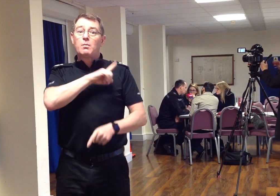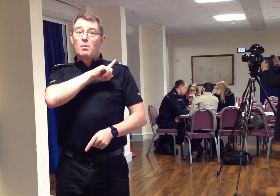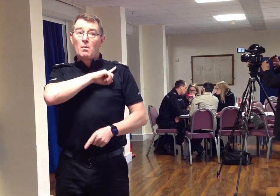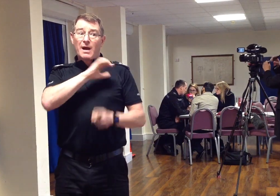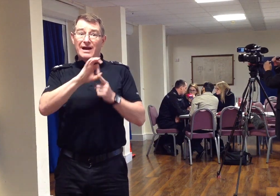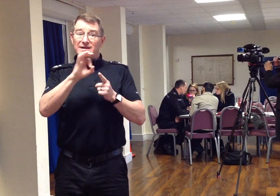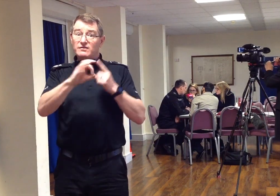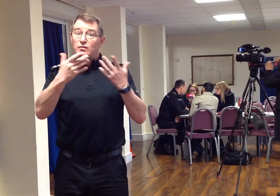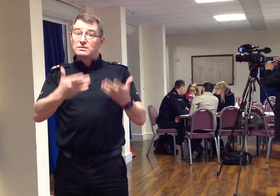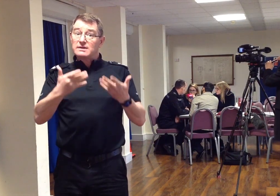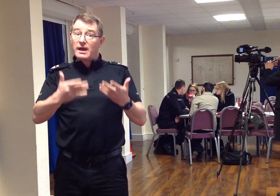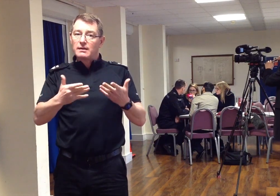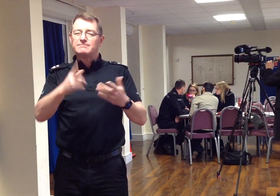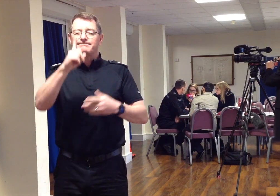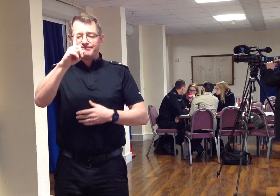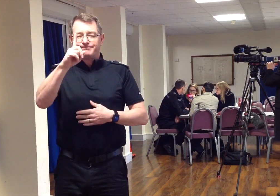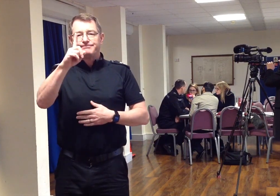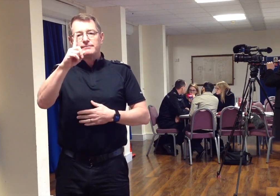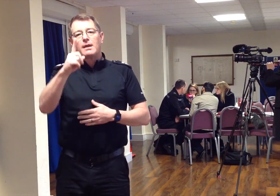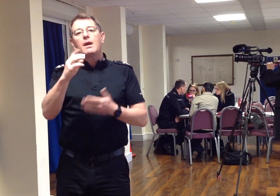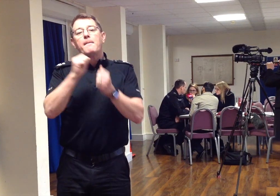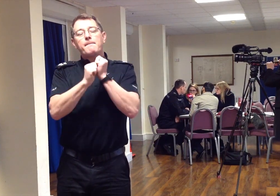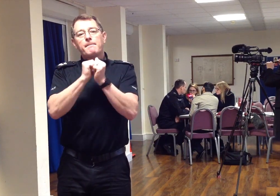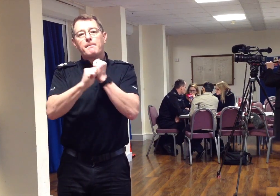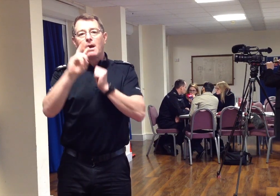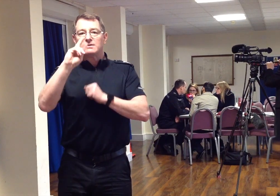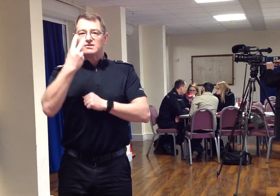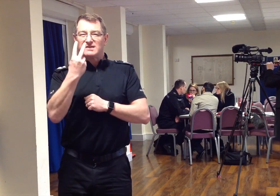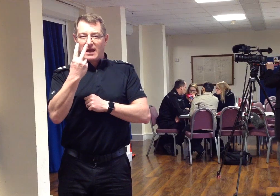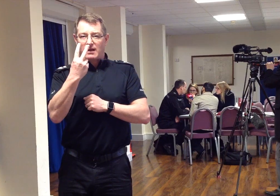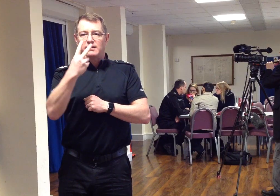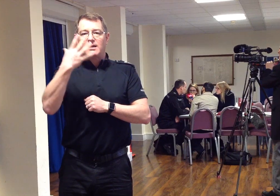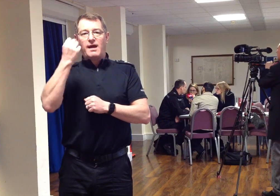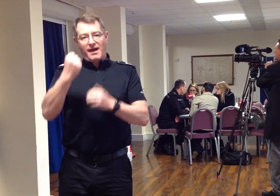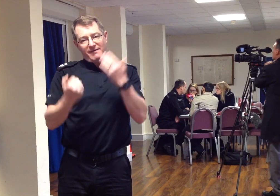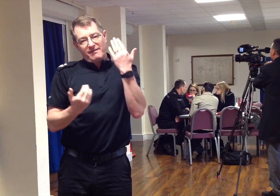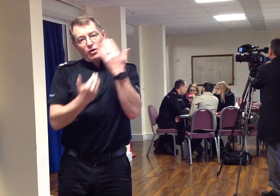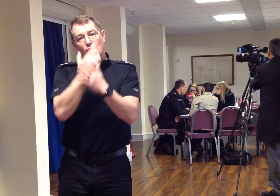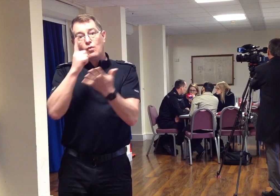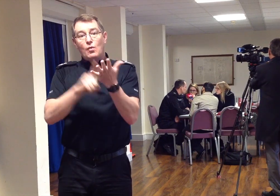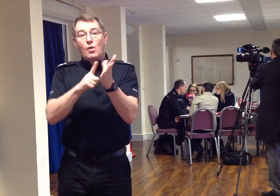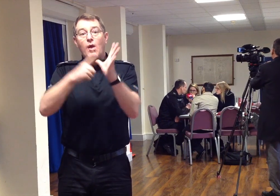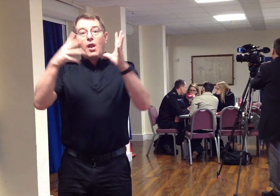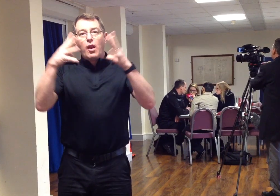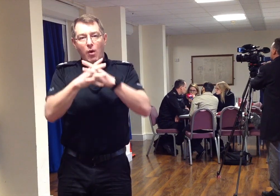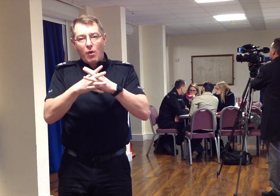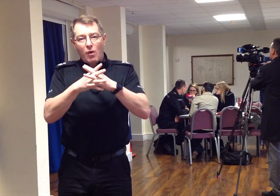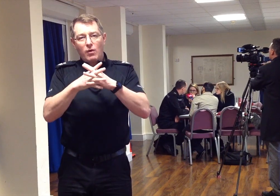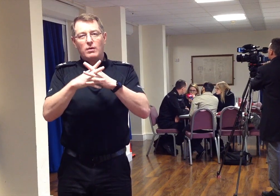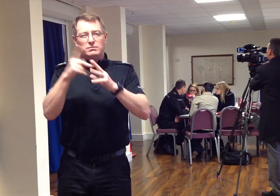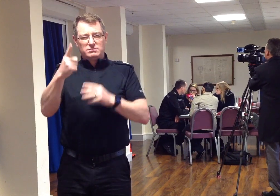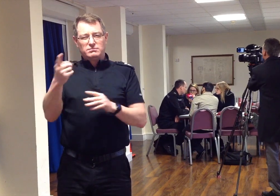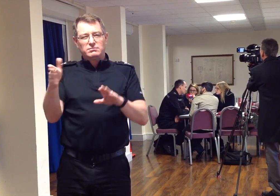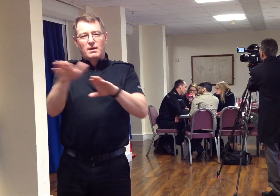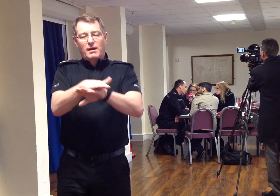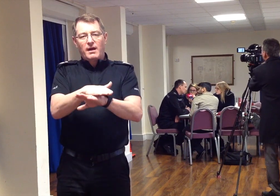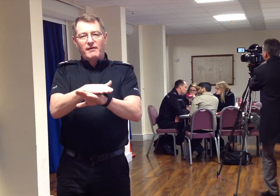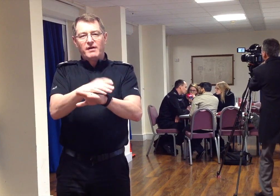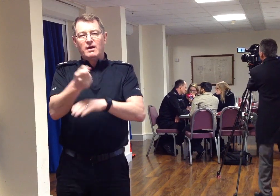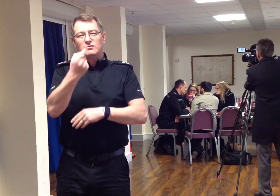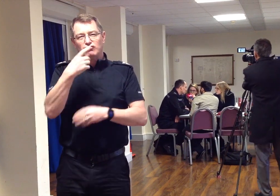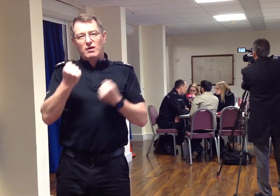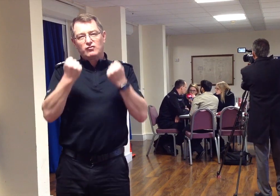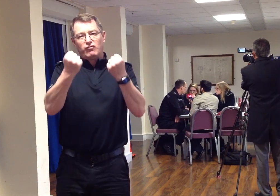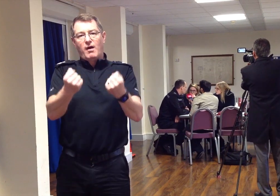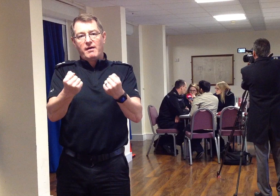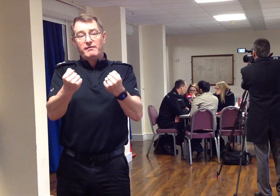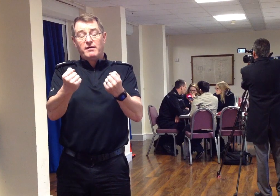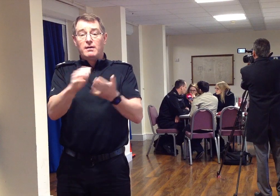The interview is about the new drug driving law from 2nd March